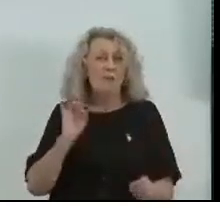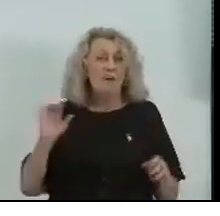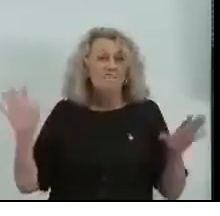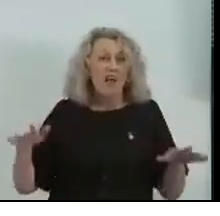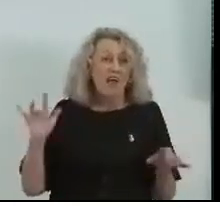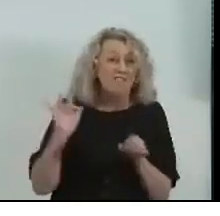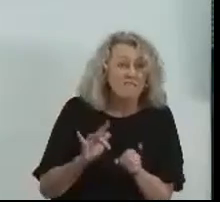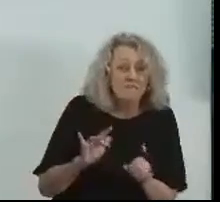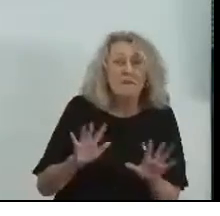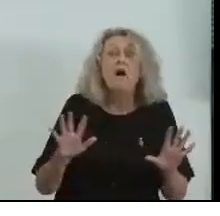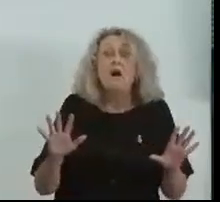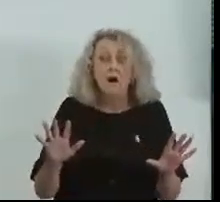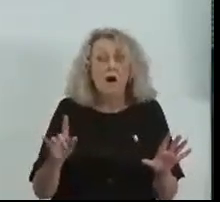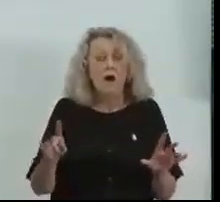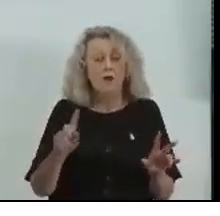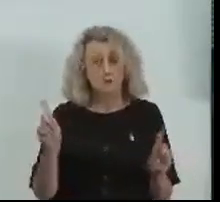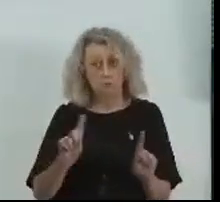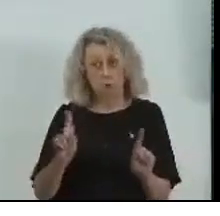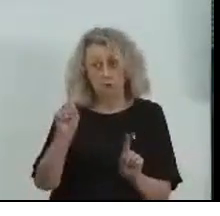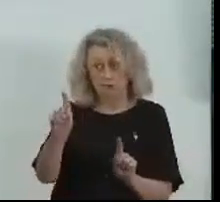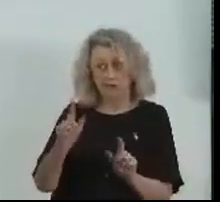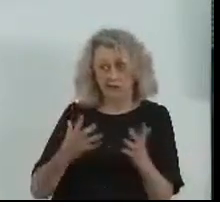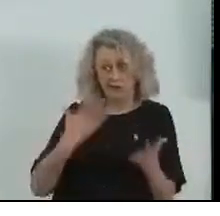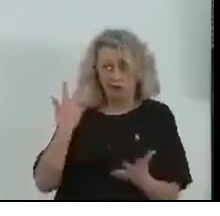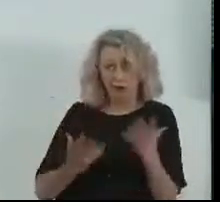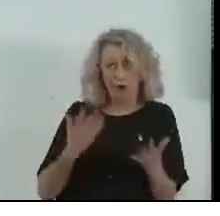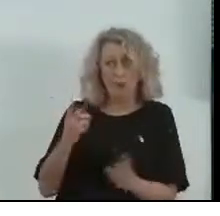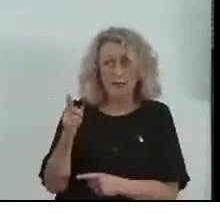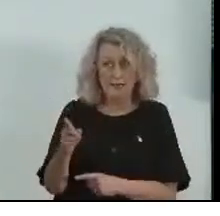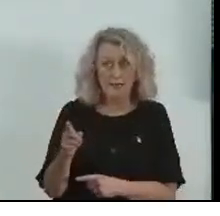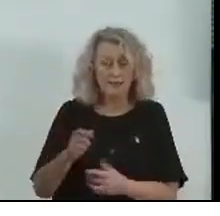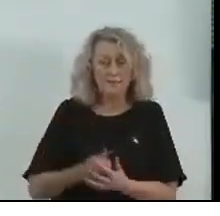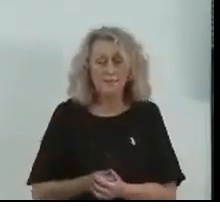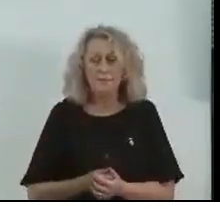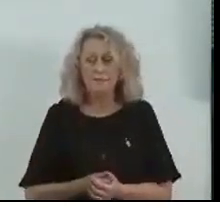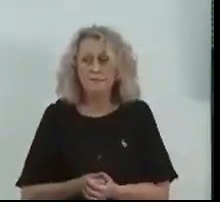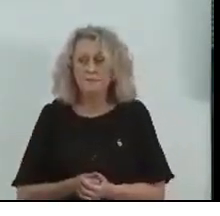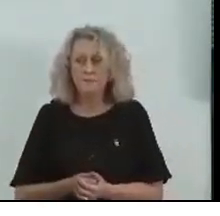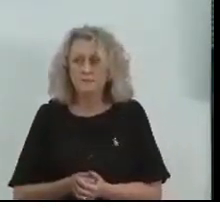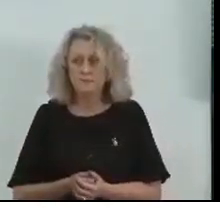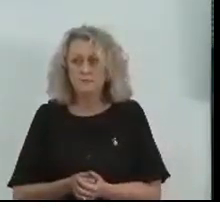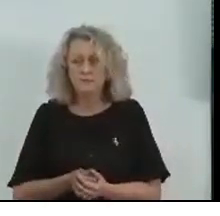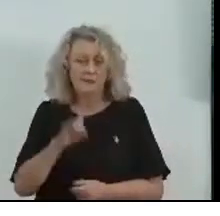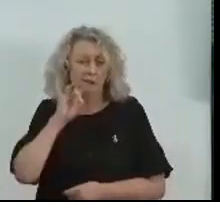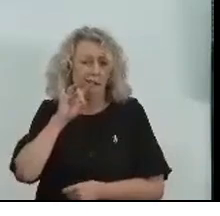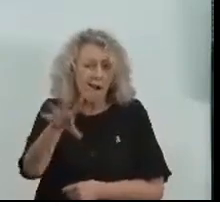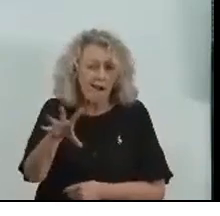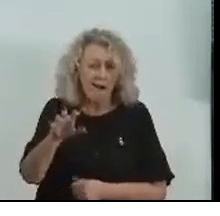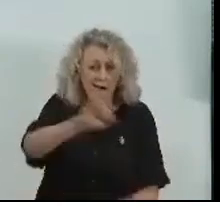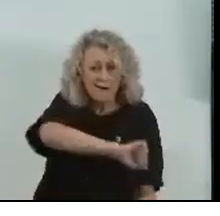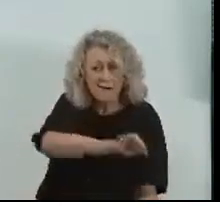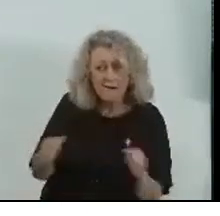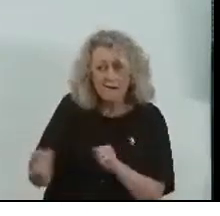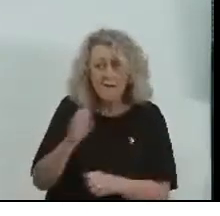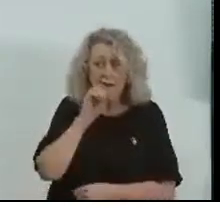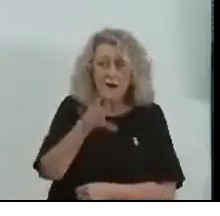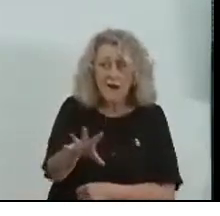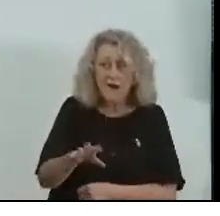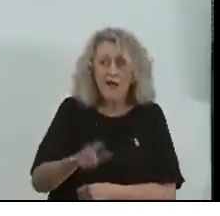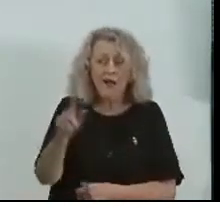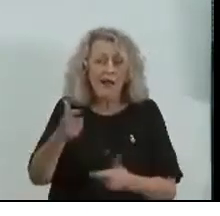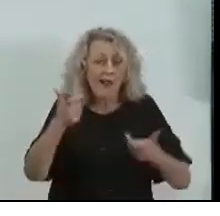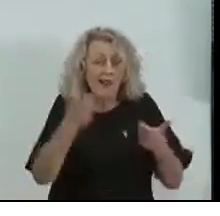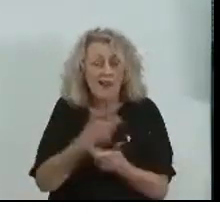You are all what your back story is. Good for her.